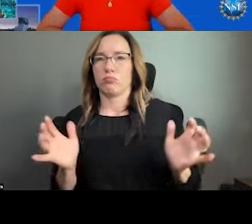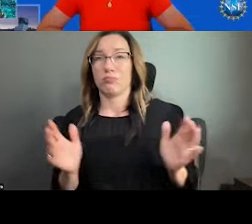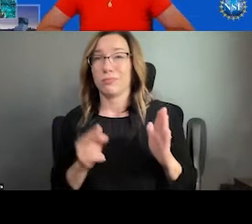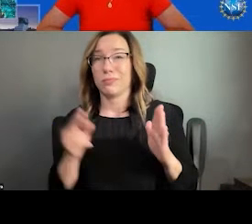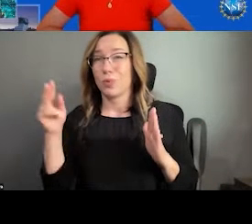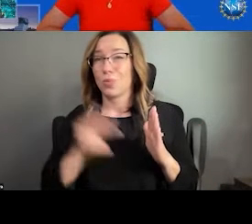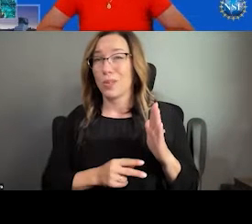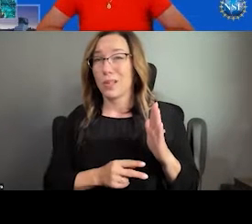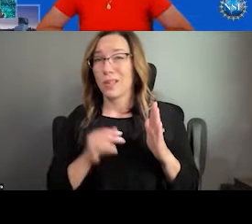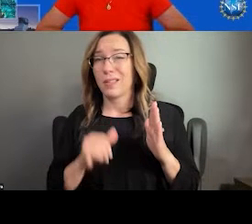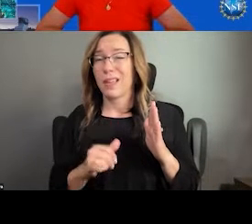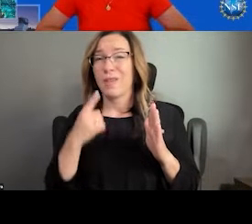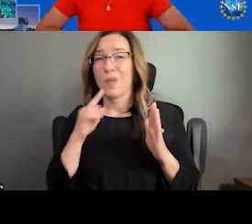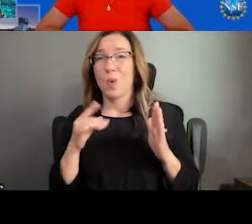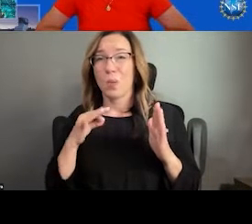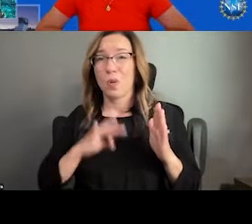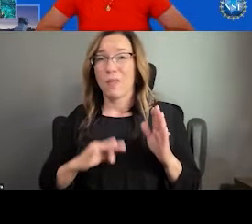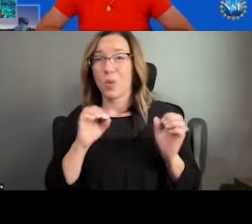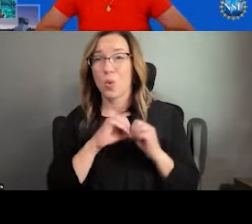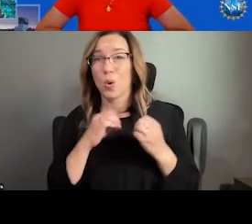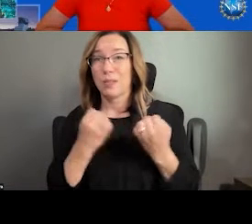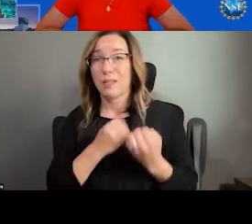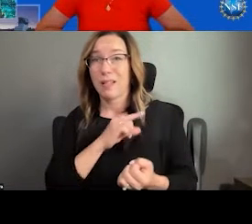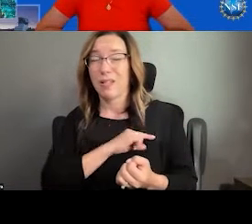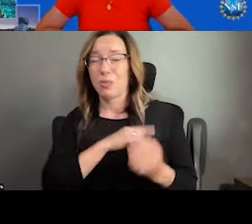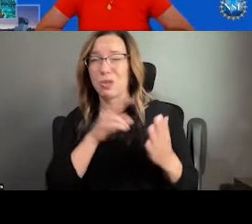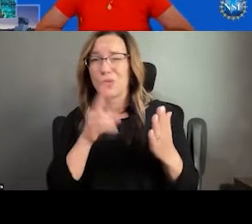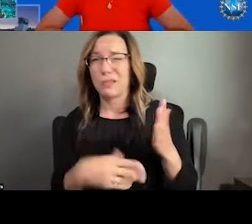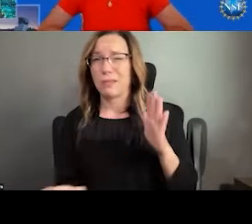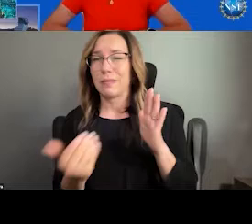that for profit organization eligibility language.